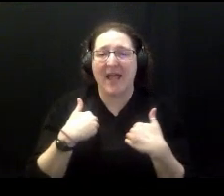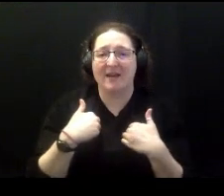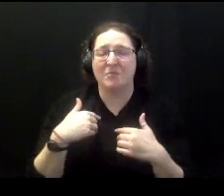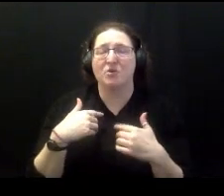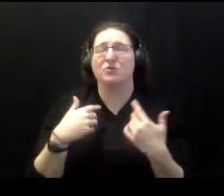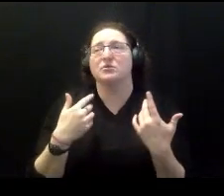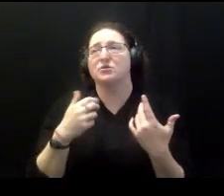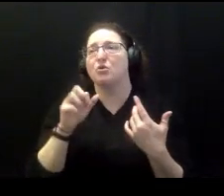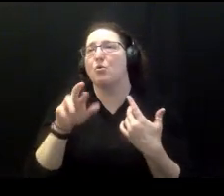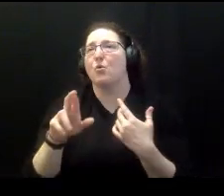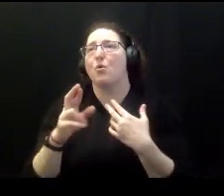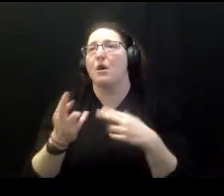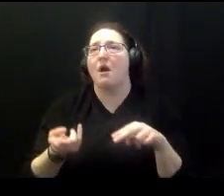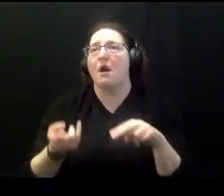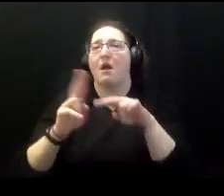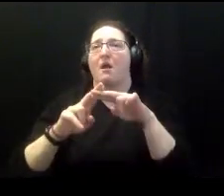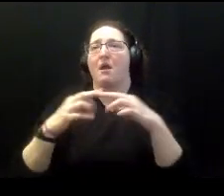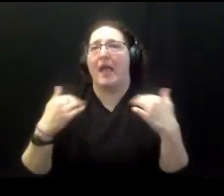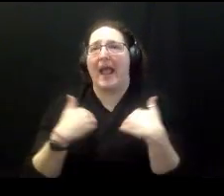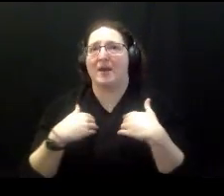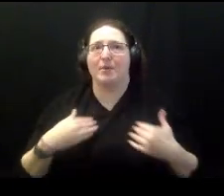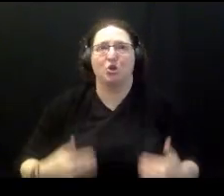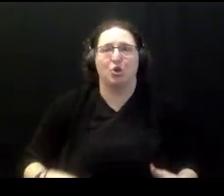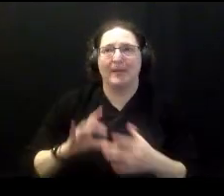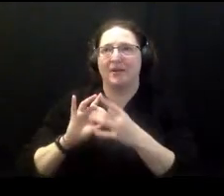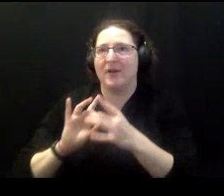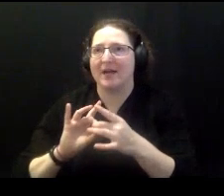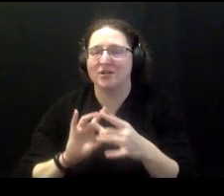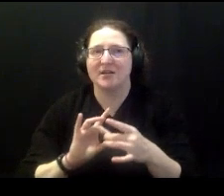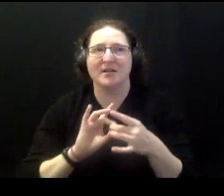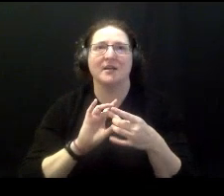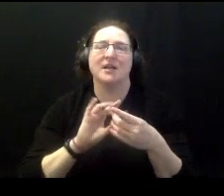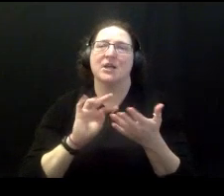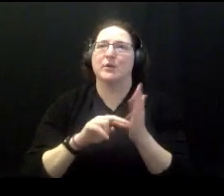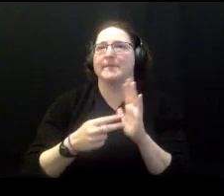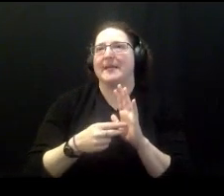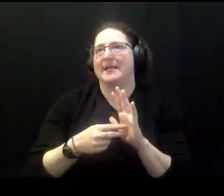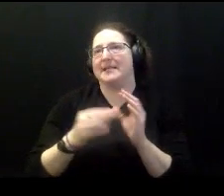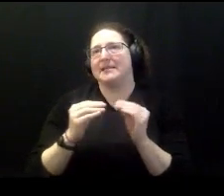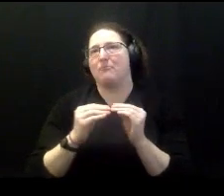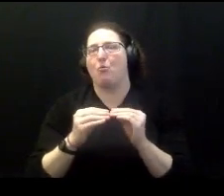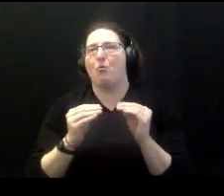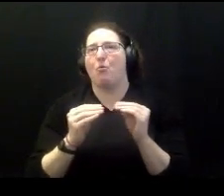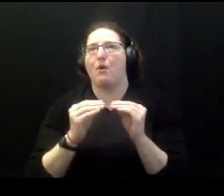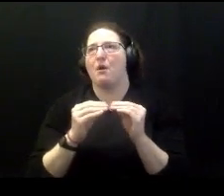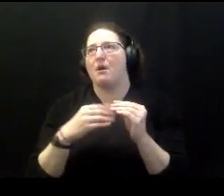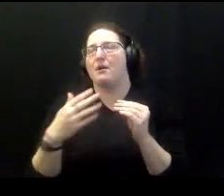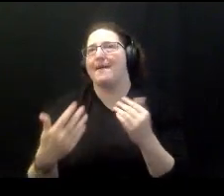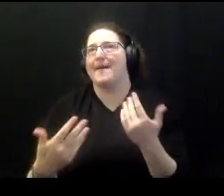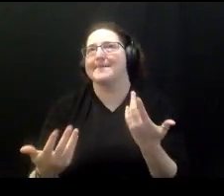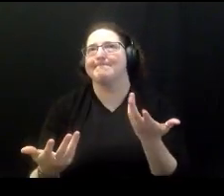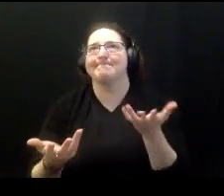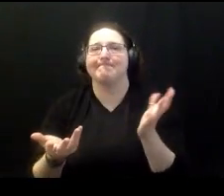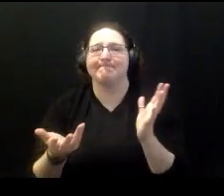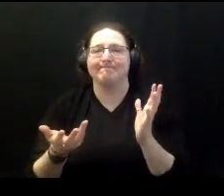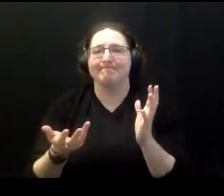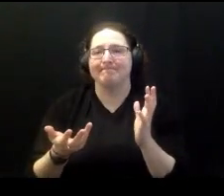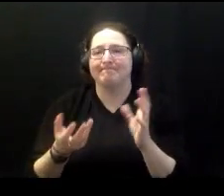human interaction--which could conceivably lead to risk of exposure to various diseases